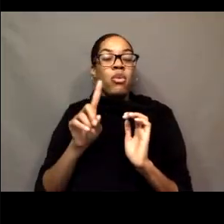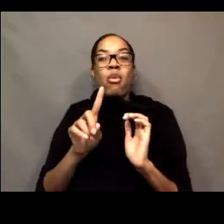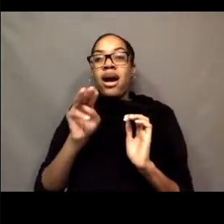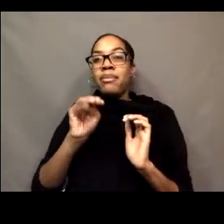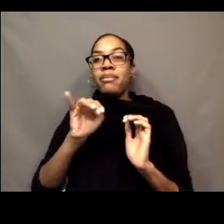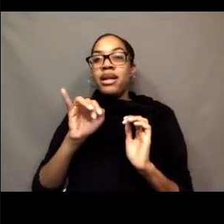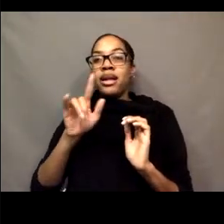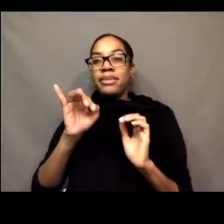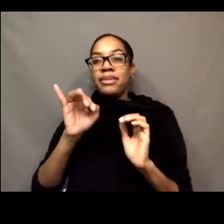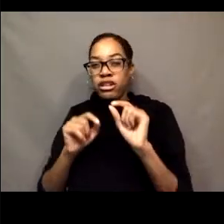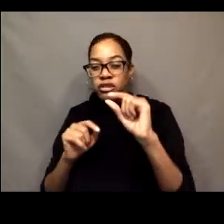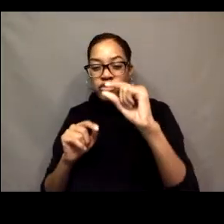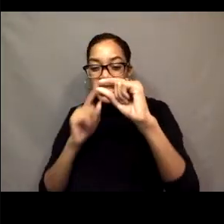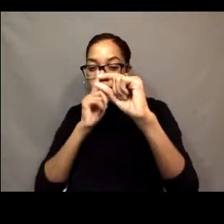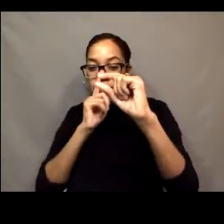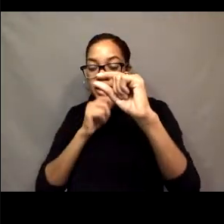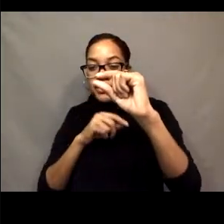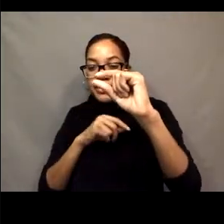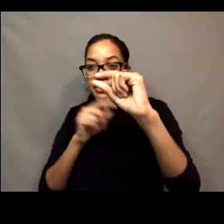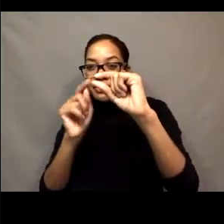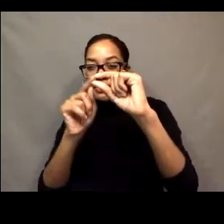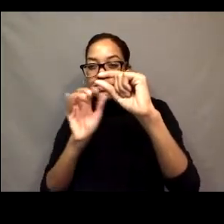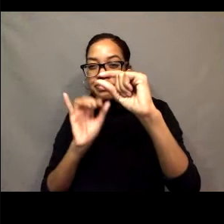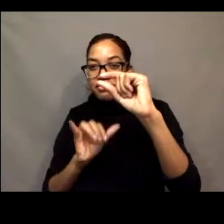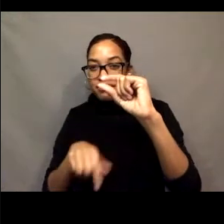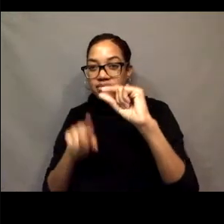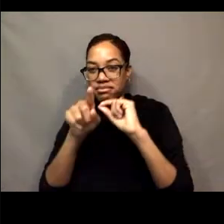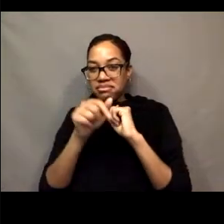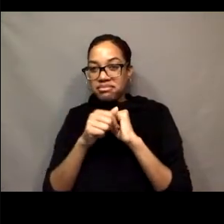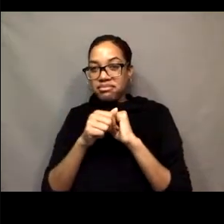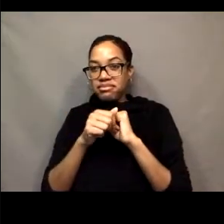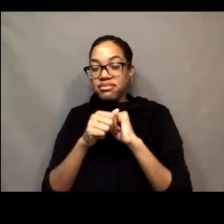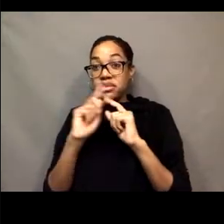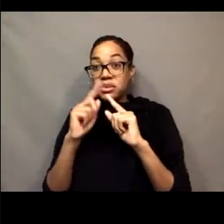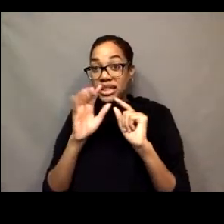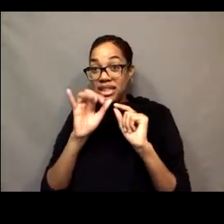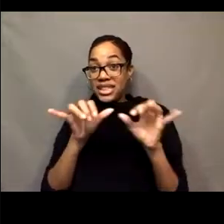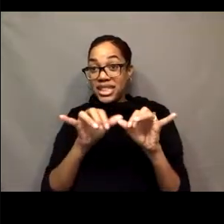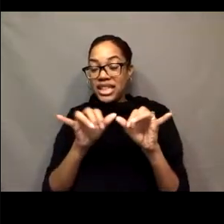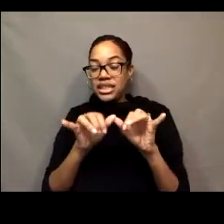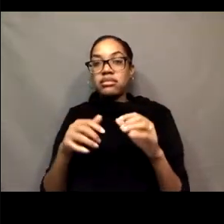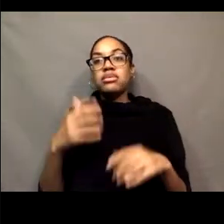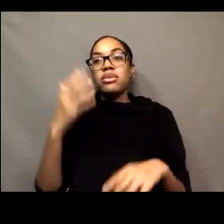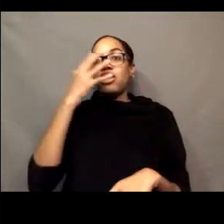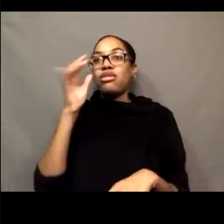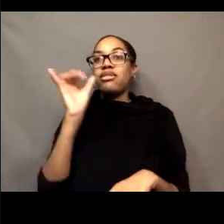So you know like that big, they look like an abalone.